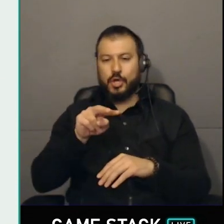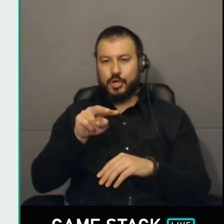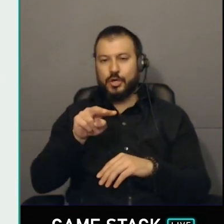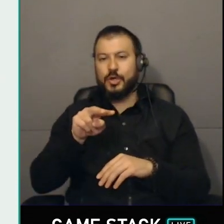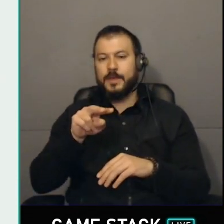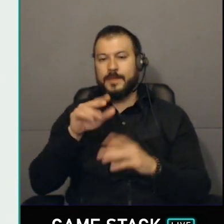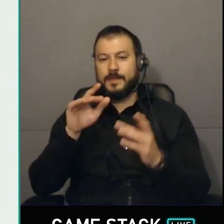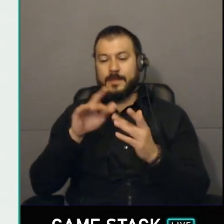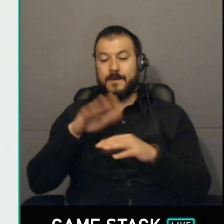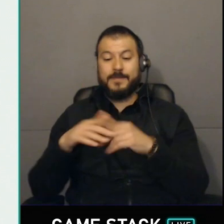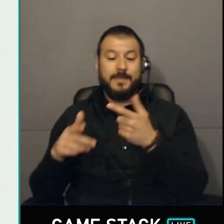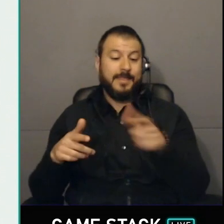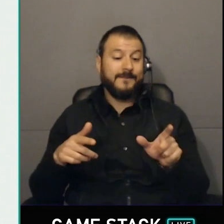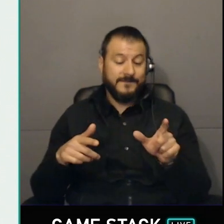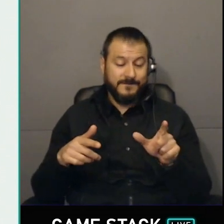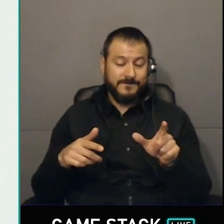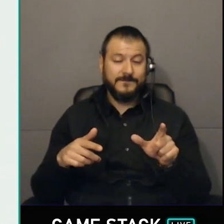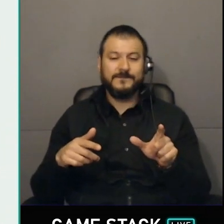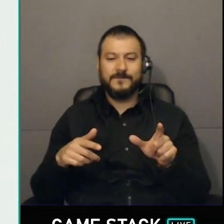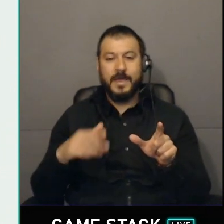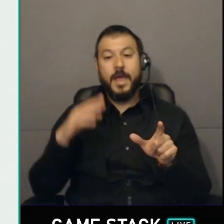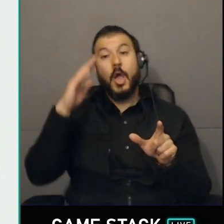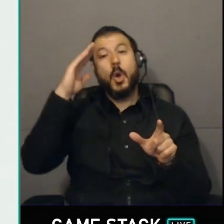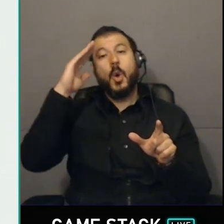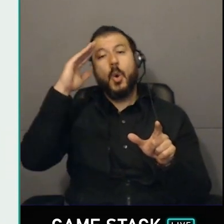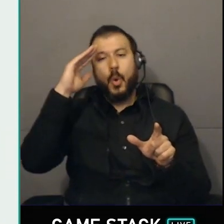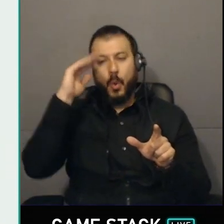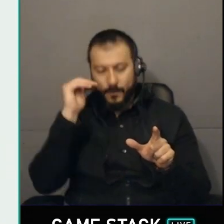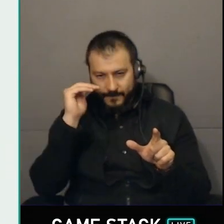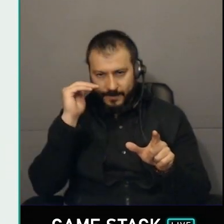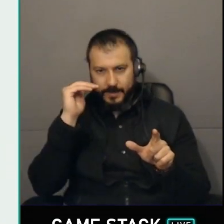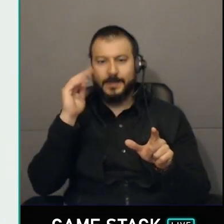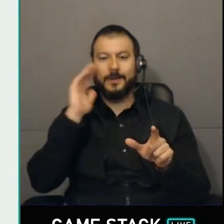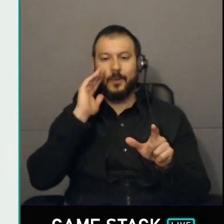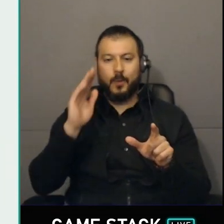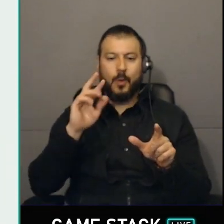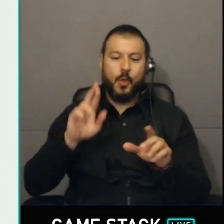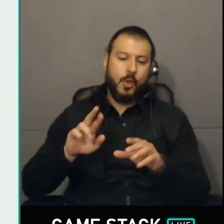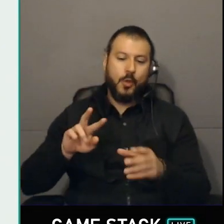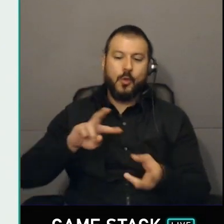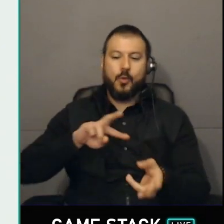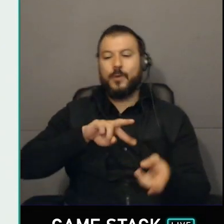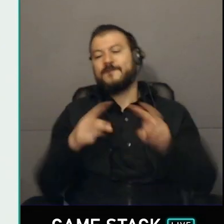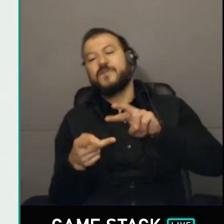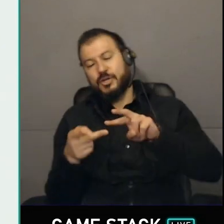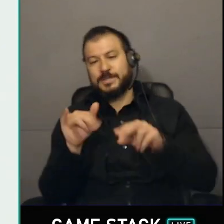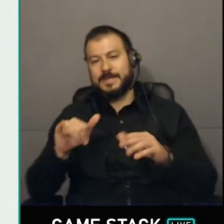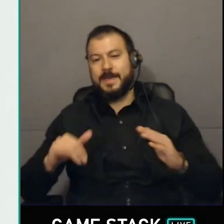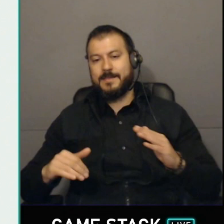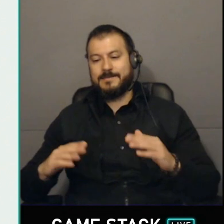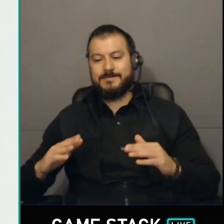we're going to look at the contact point on the left, and hopefully it's going to reverse that angular effect